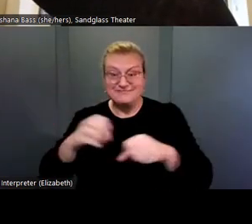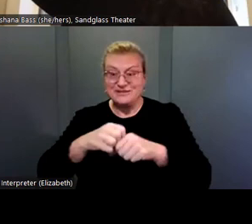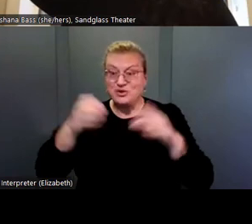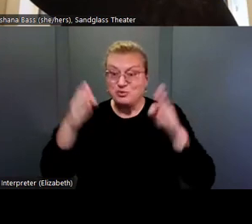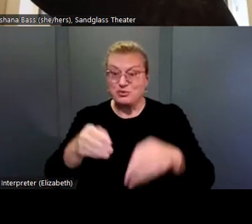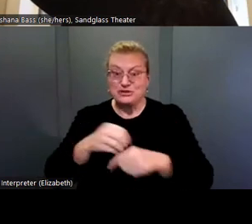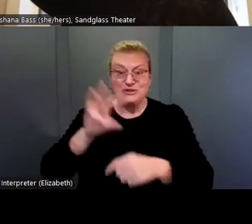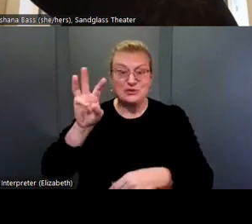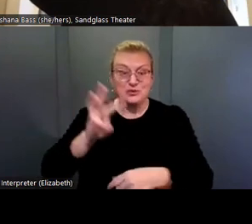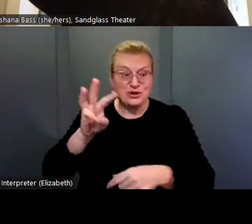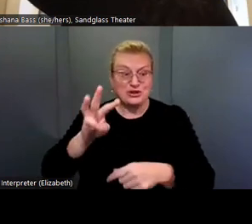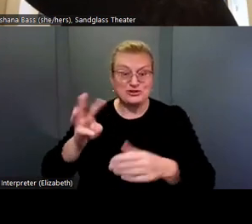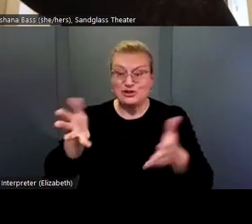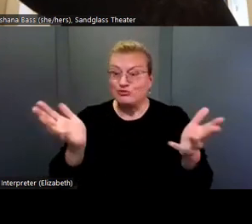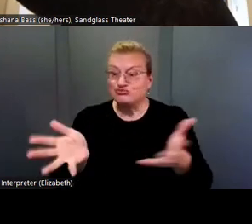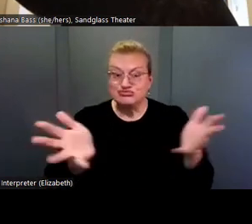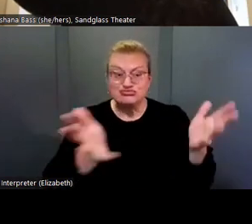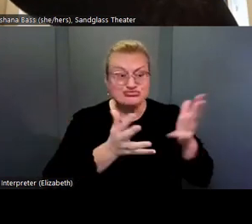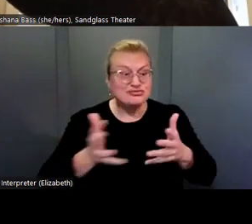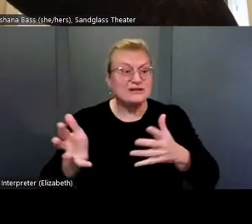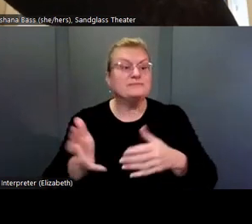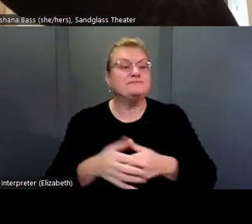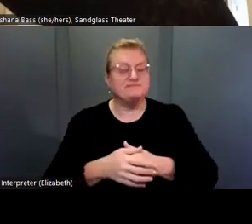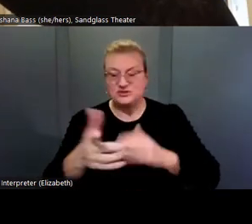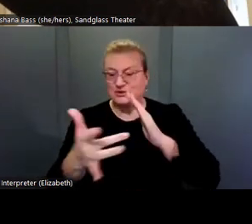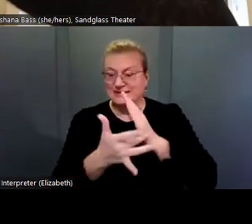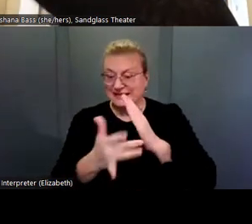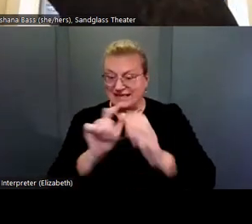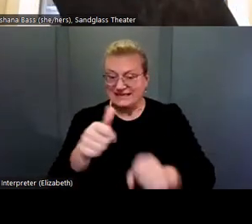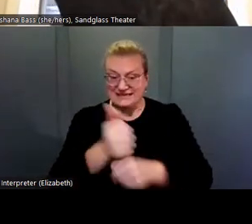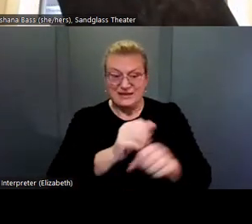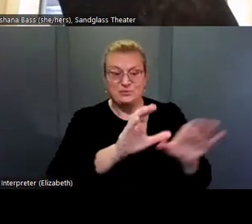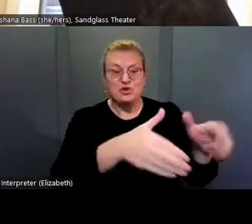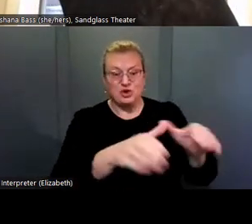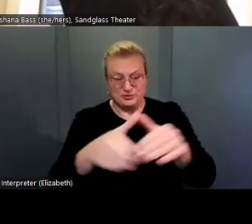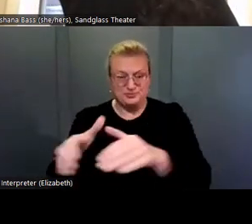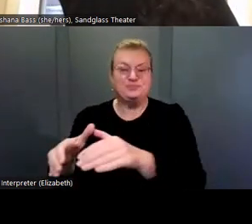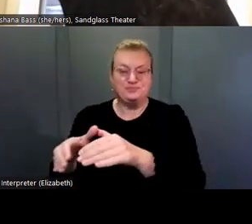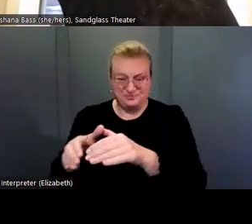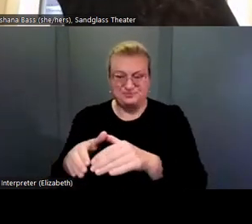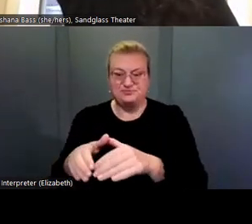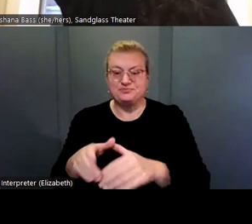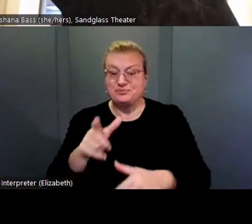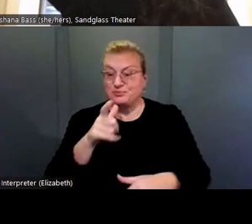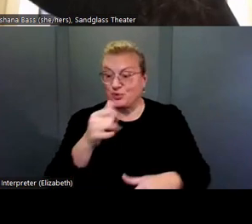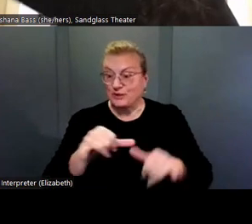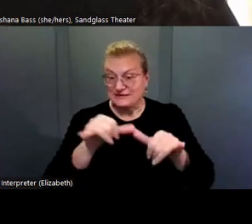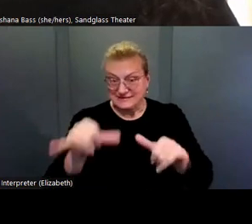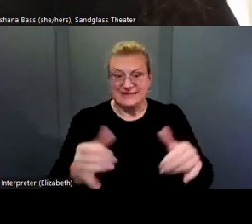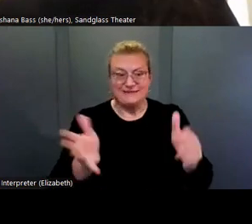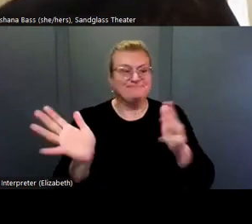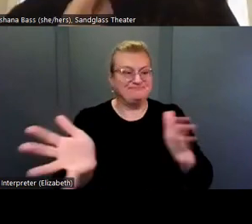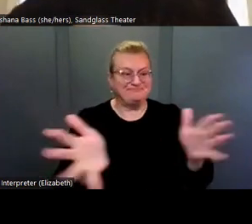So I think it may just take a minute with the technology, but for folks that can stick around, we'll do some short little breakouts